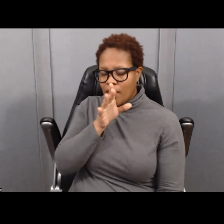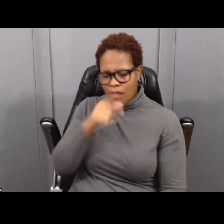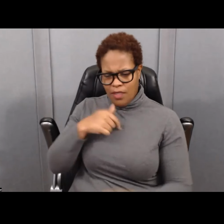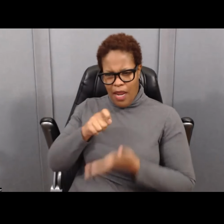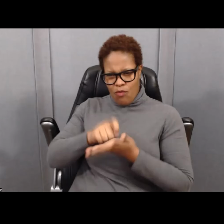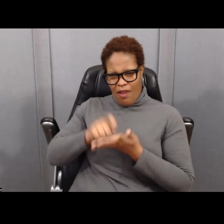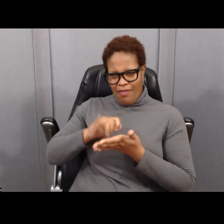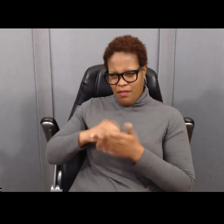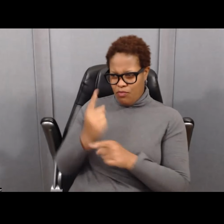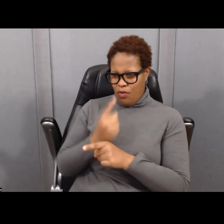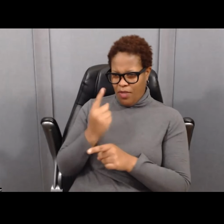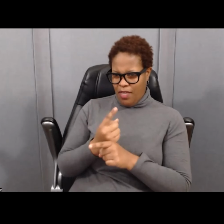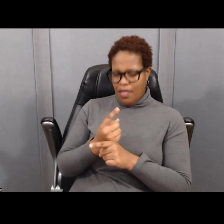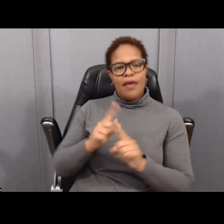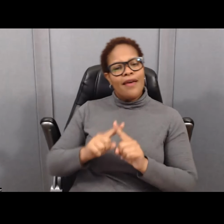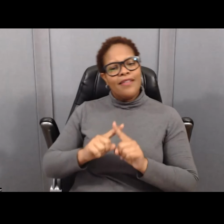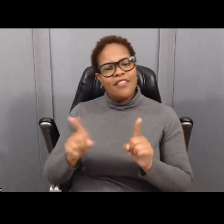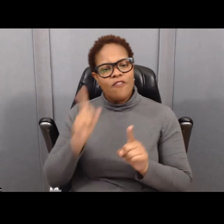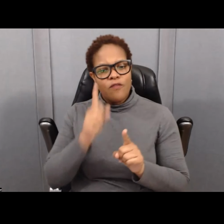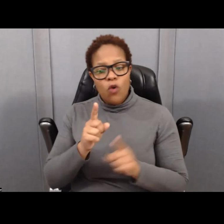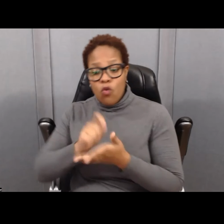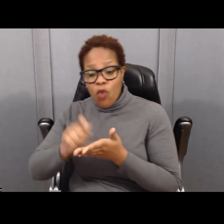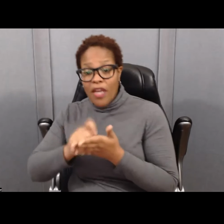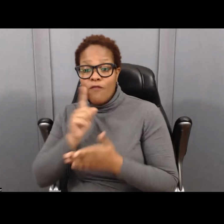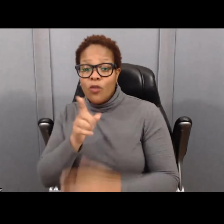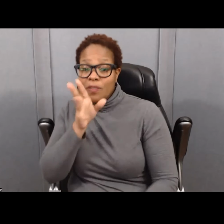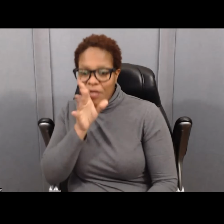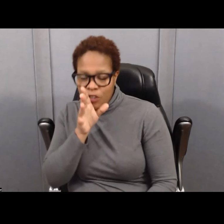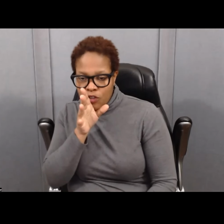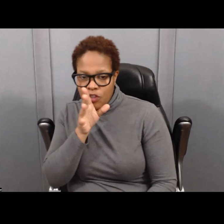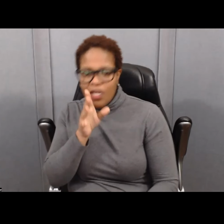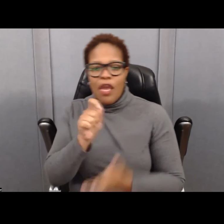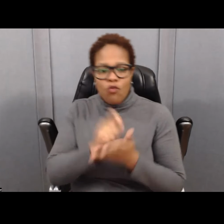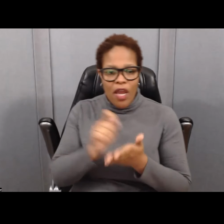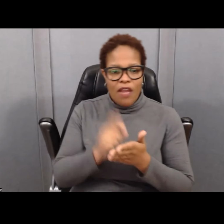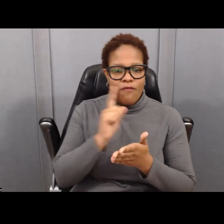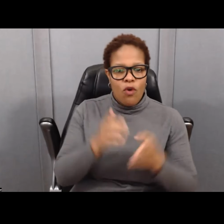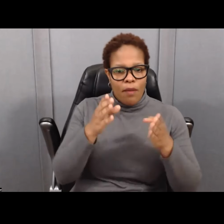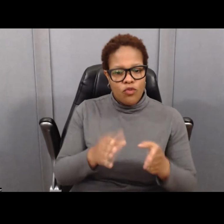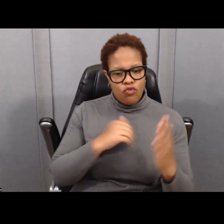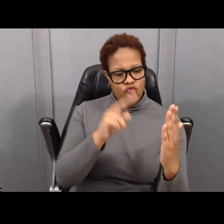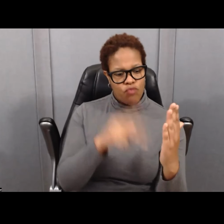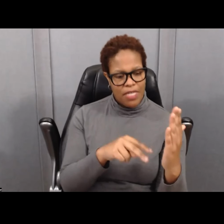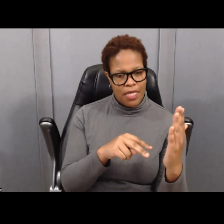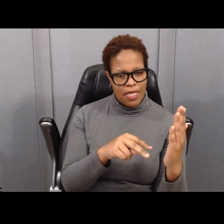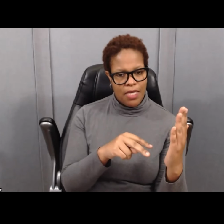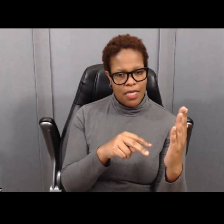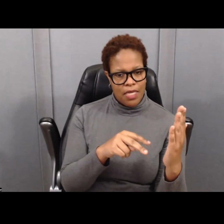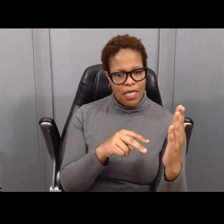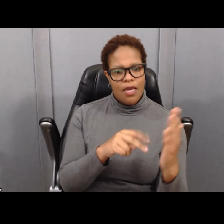Because there's a difference in writing for narration, writing for speech, and writing for someone to just read. And so making sure that it's appropriate,